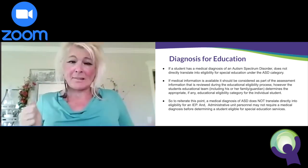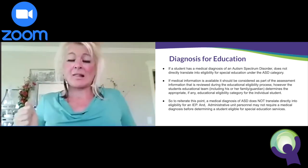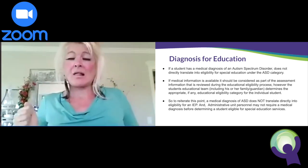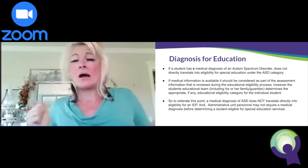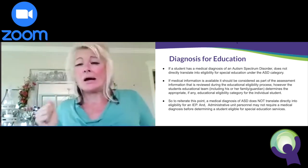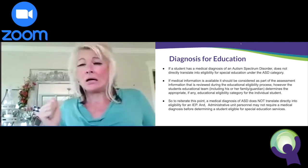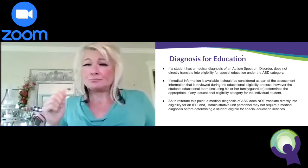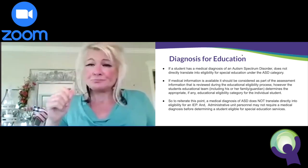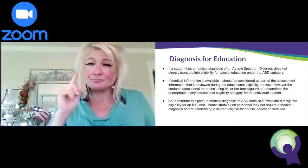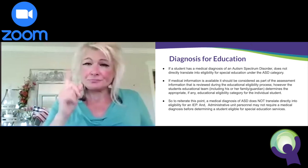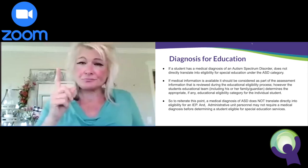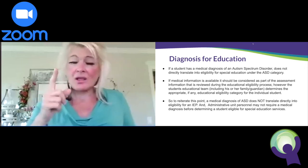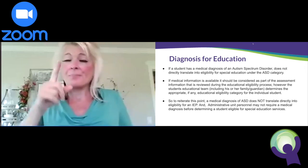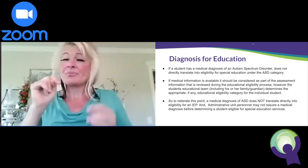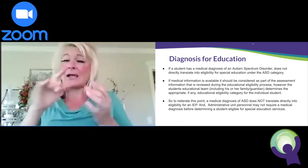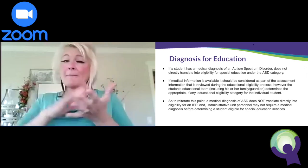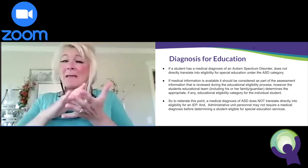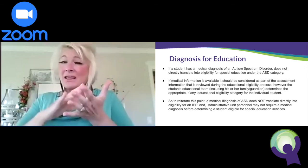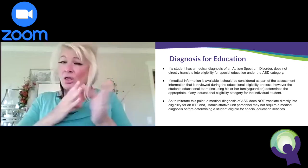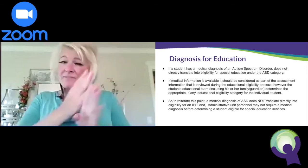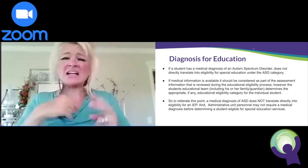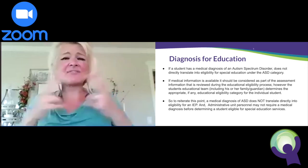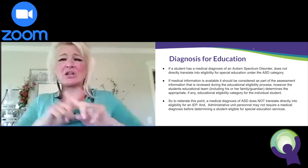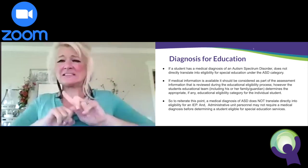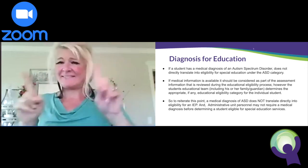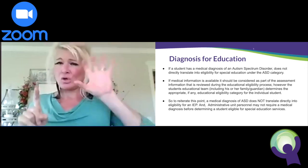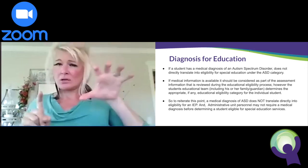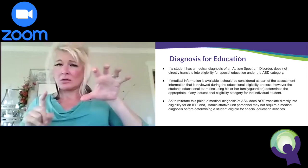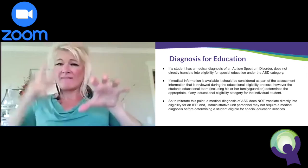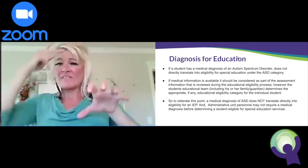My research-based evidence is always included in this. The medical field has a